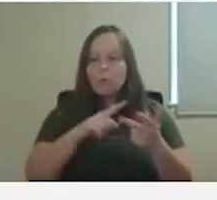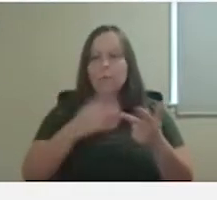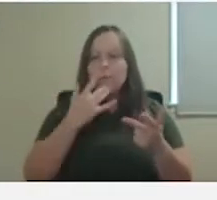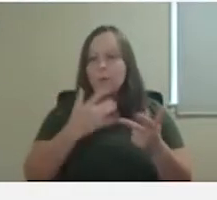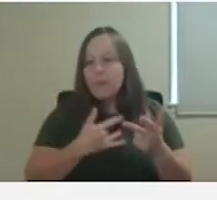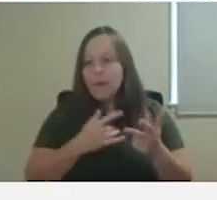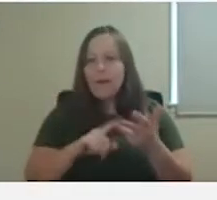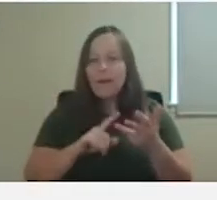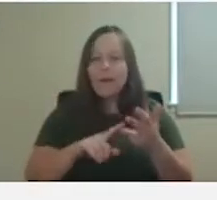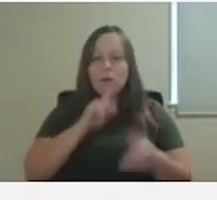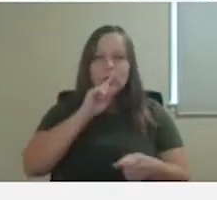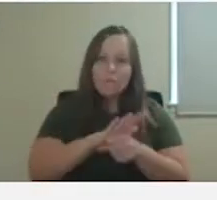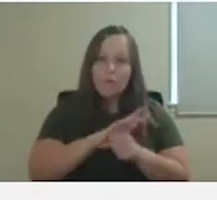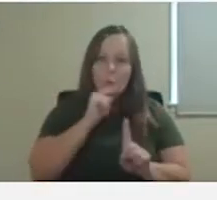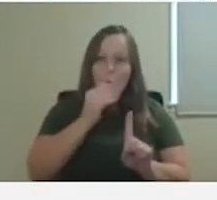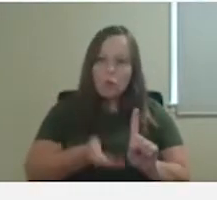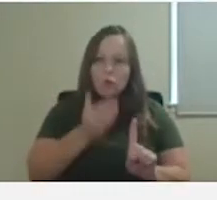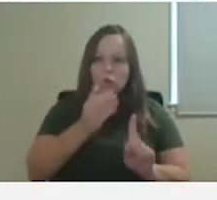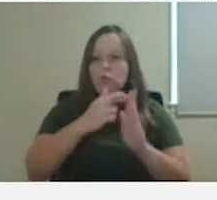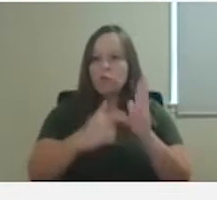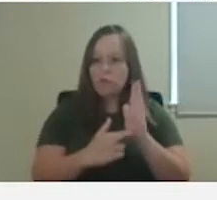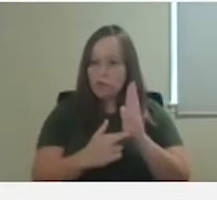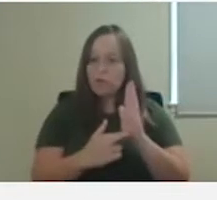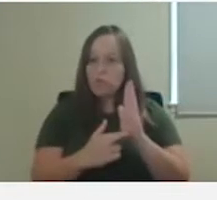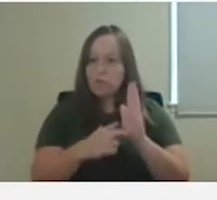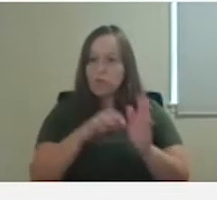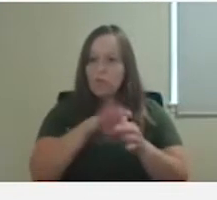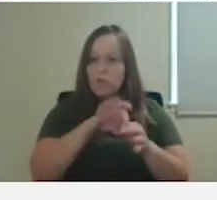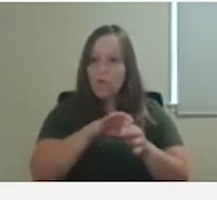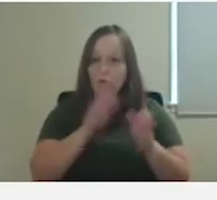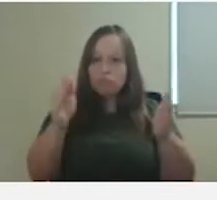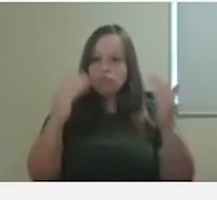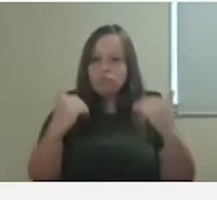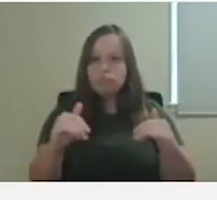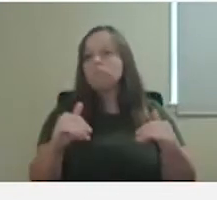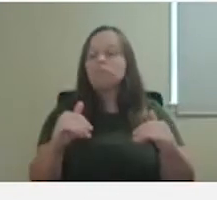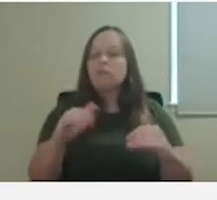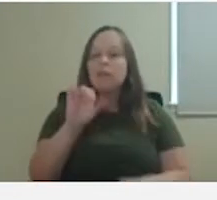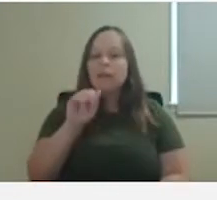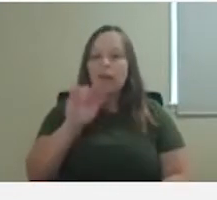to confirm your voter registration. And then the County Board of Elections Office